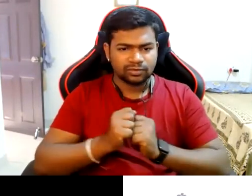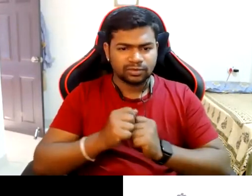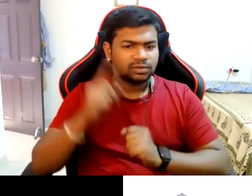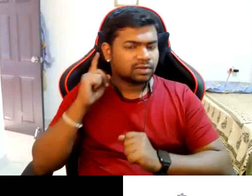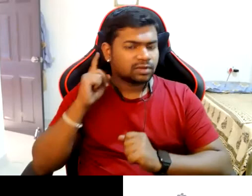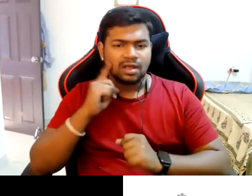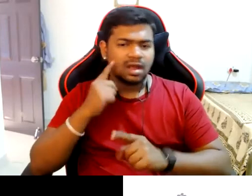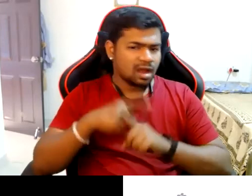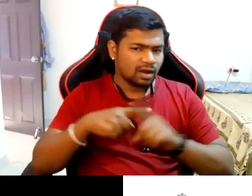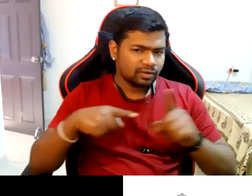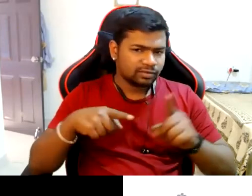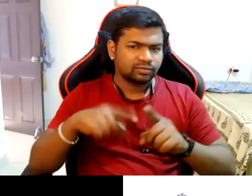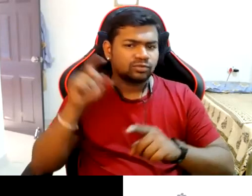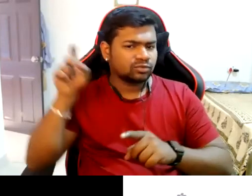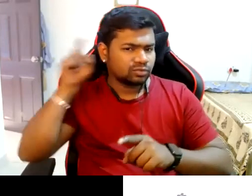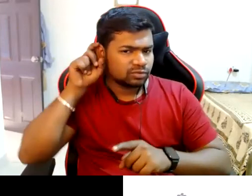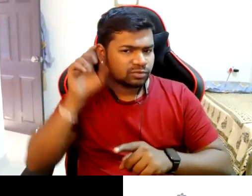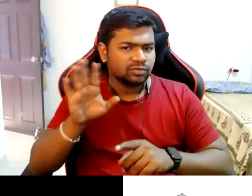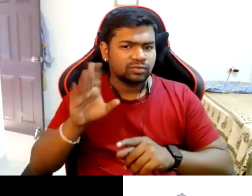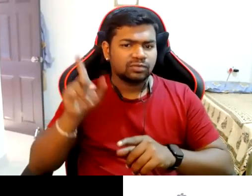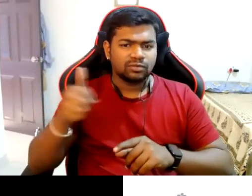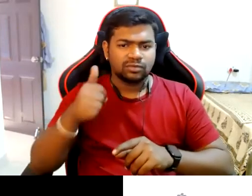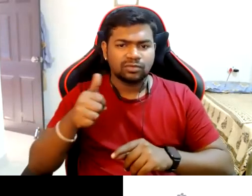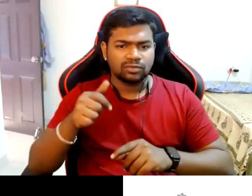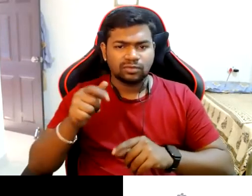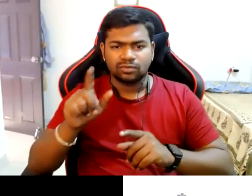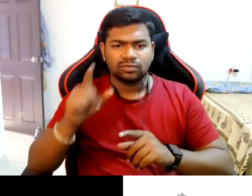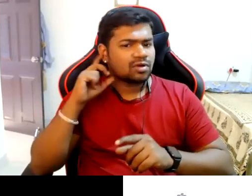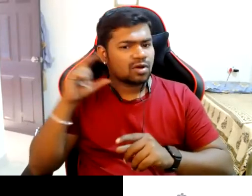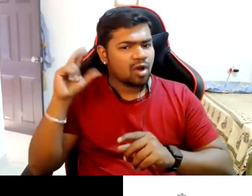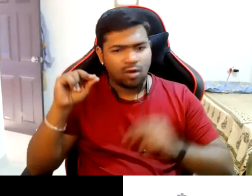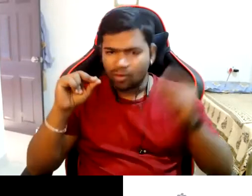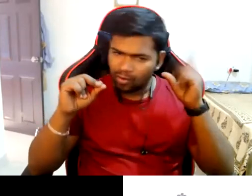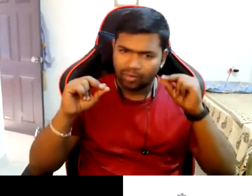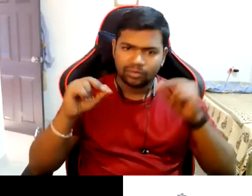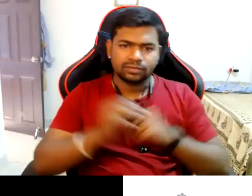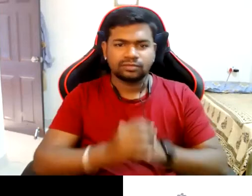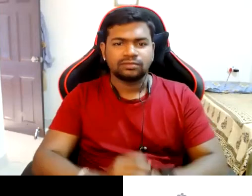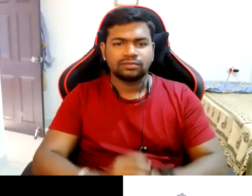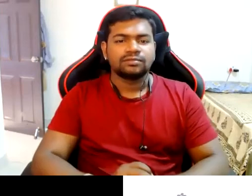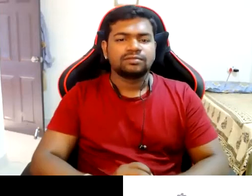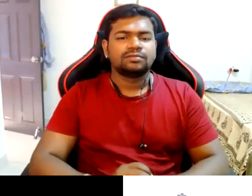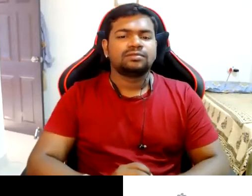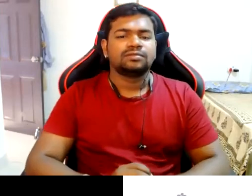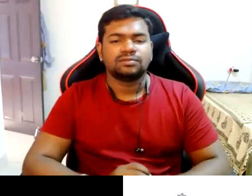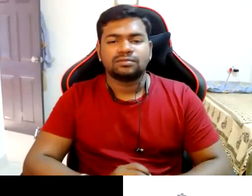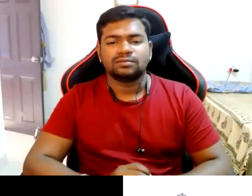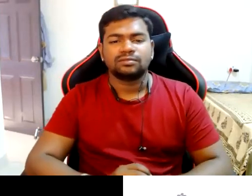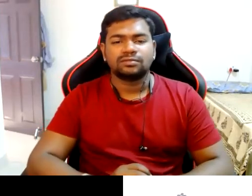of hearing aids,had god given gift of. switching off your hearing aids. So when I first I wear my hearing aids,